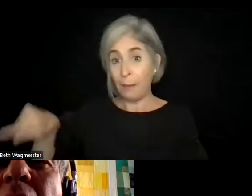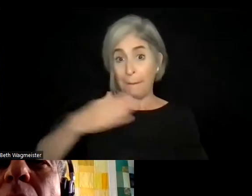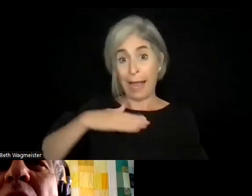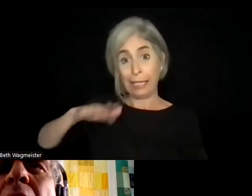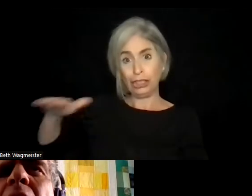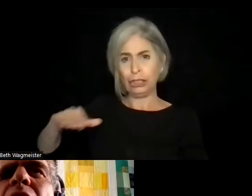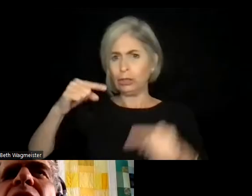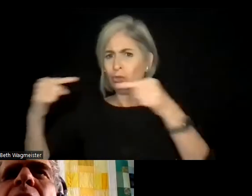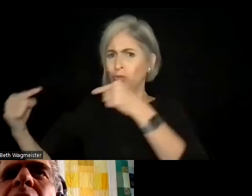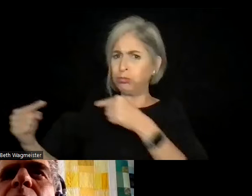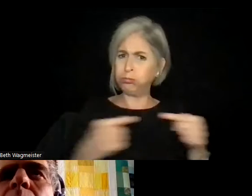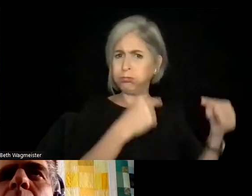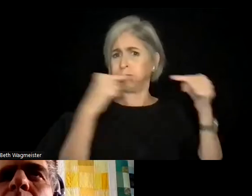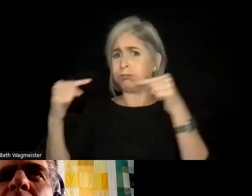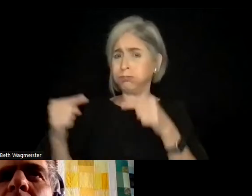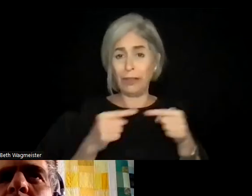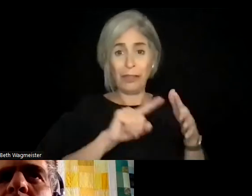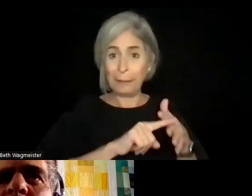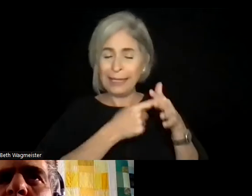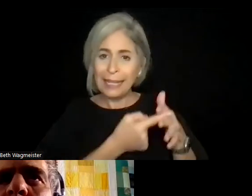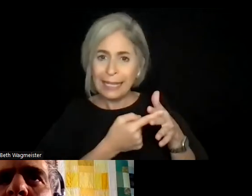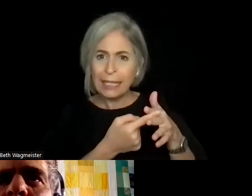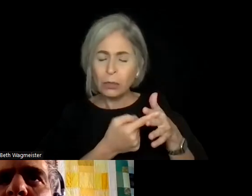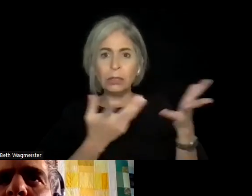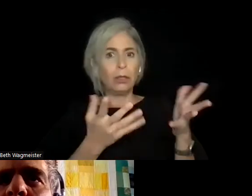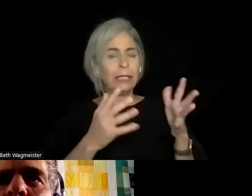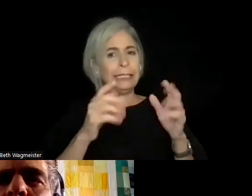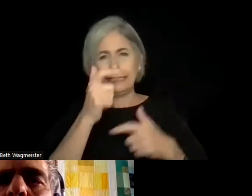simply by thinking about where you want the ball to go.